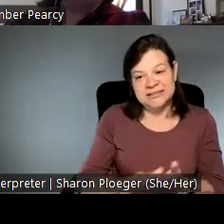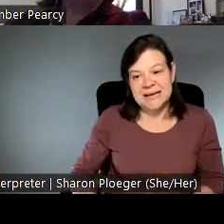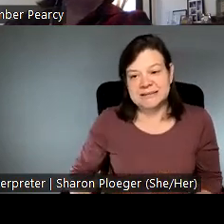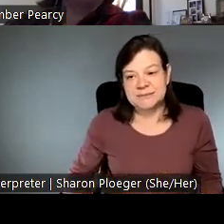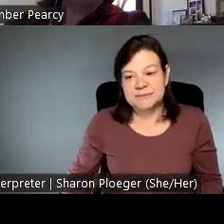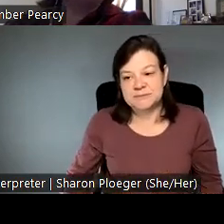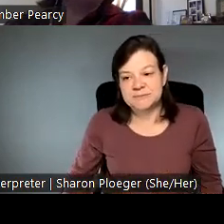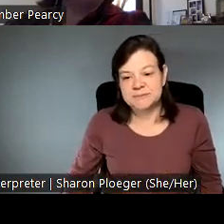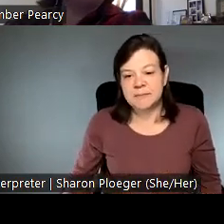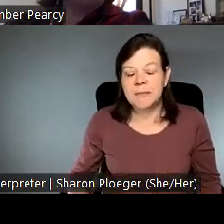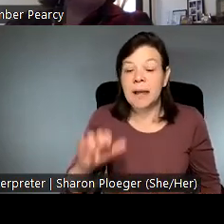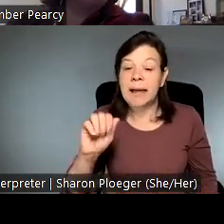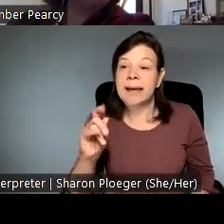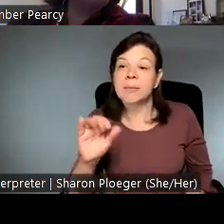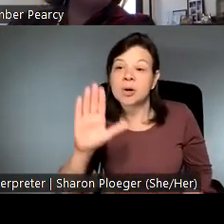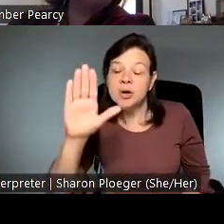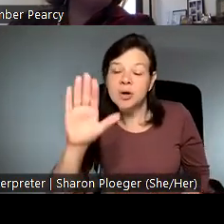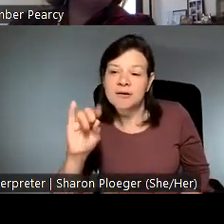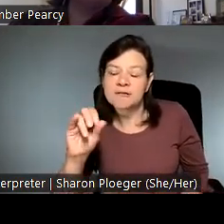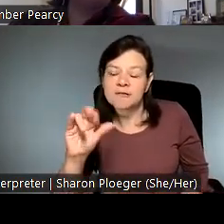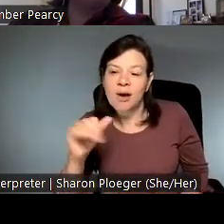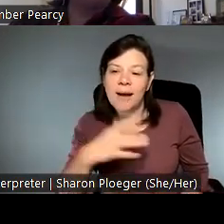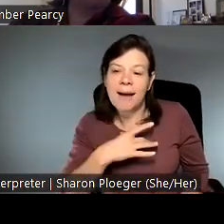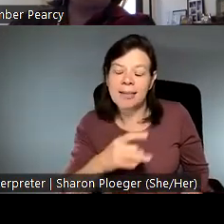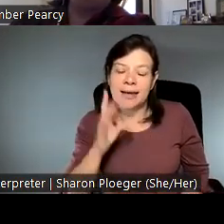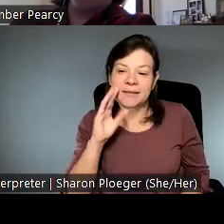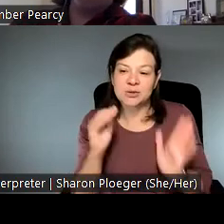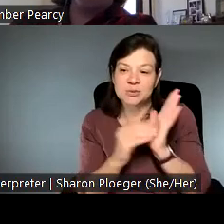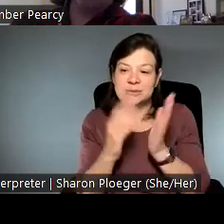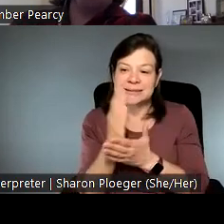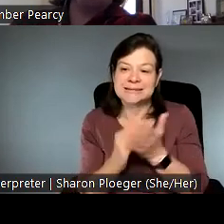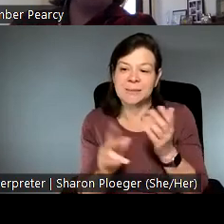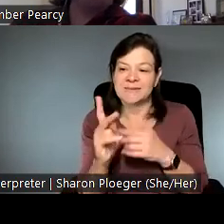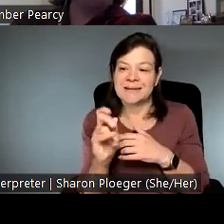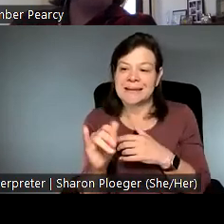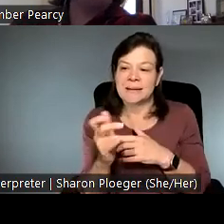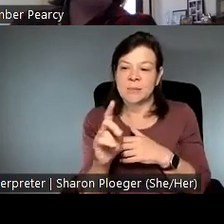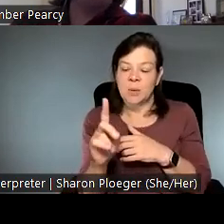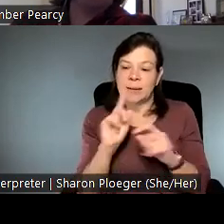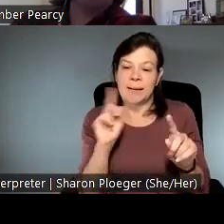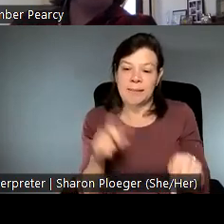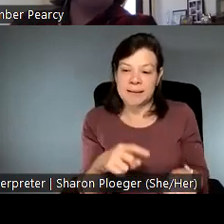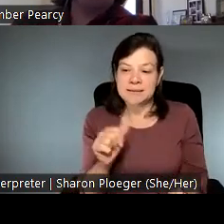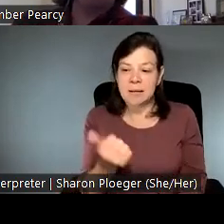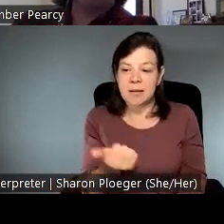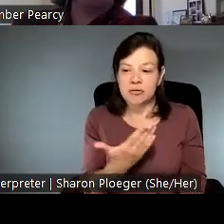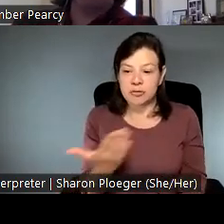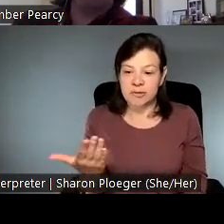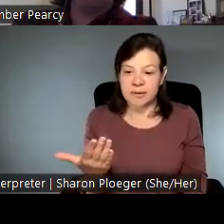And Flora, I like that you pointed out some of the keyboard commands. Another handy keyboard command